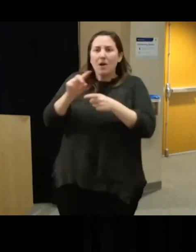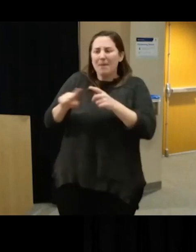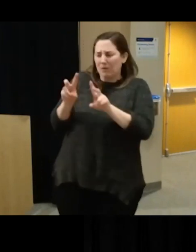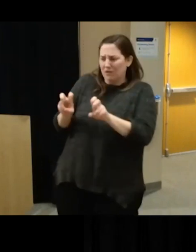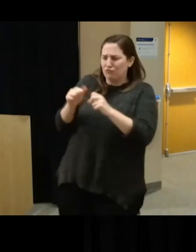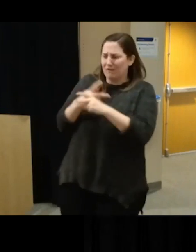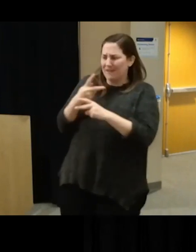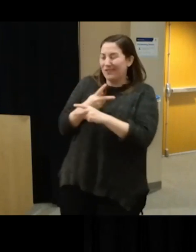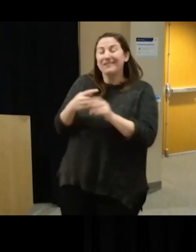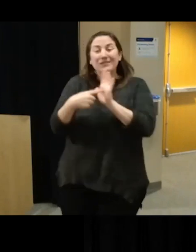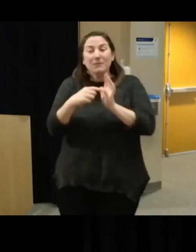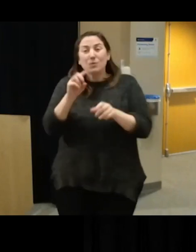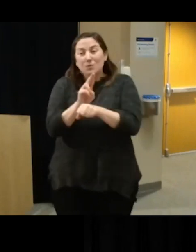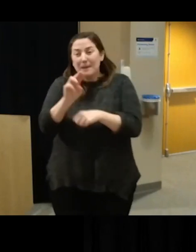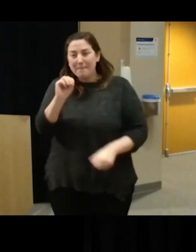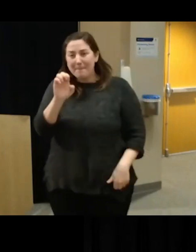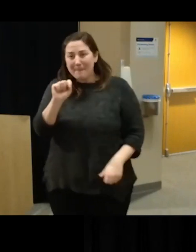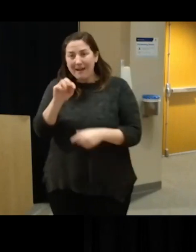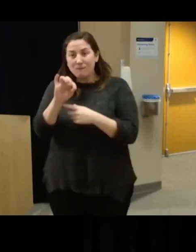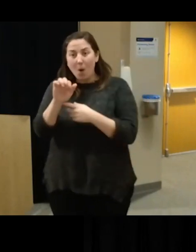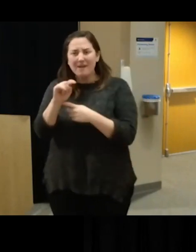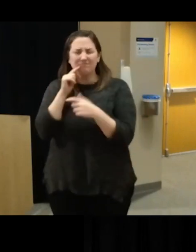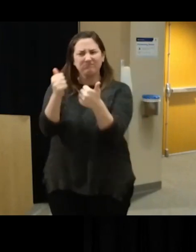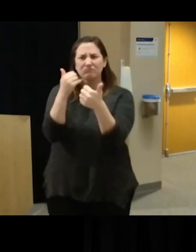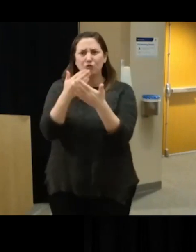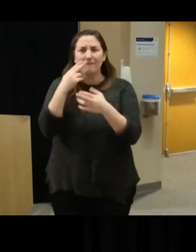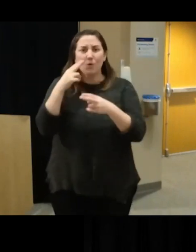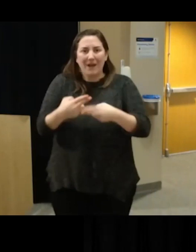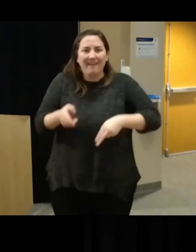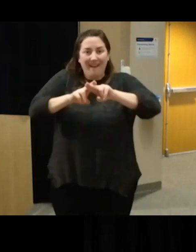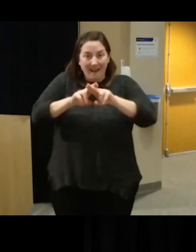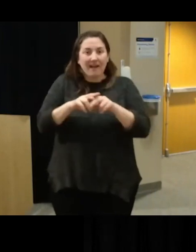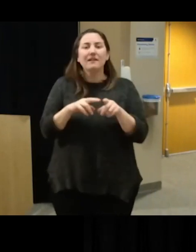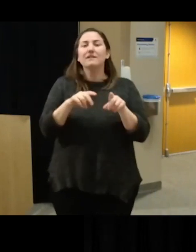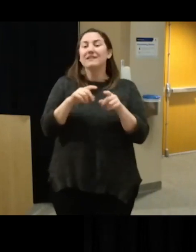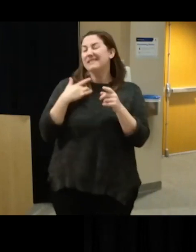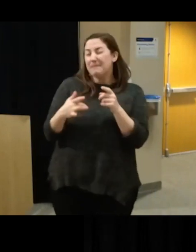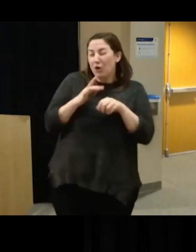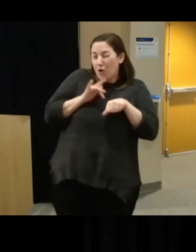very easy to use when we see weight gain likely better in the early phase of weight gain as